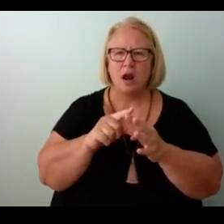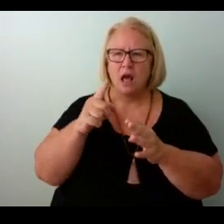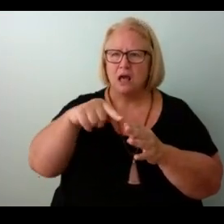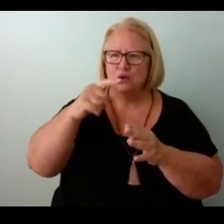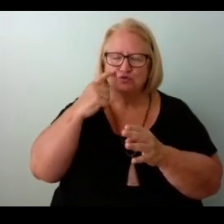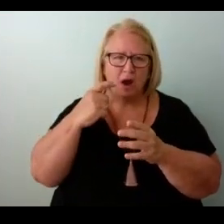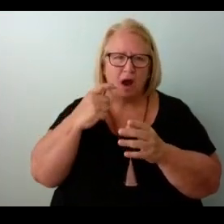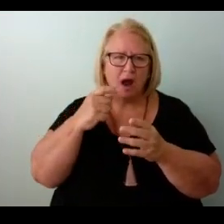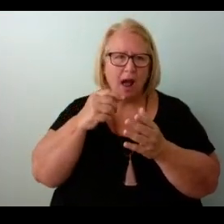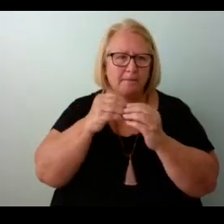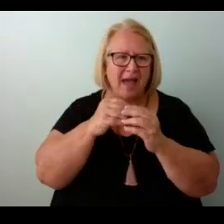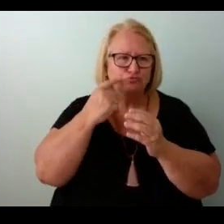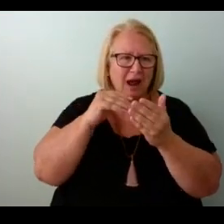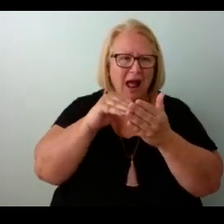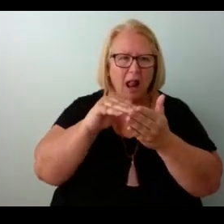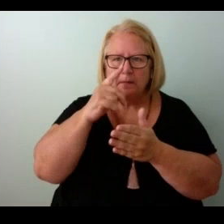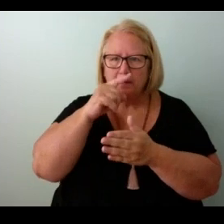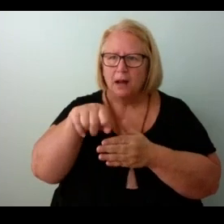possibly can.